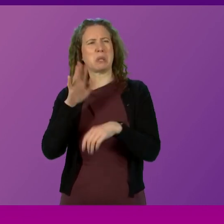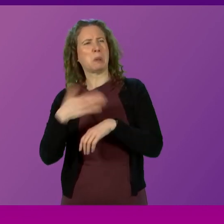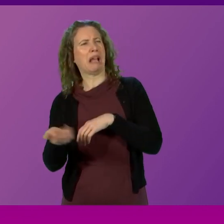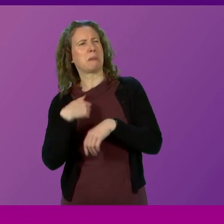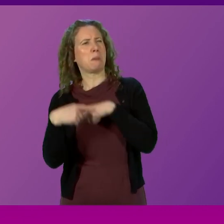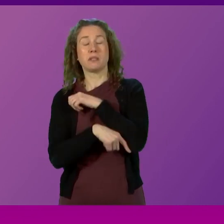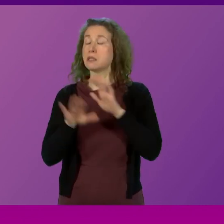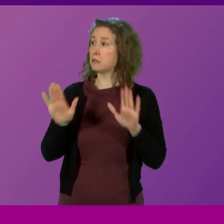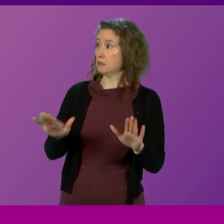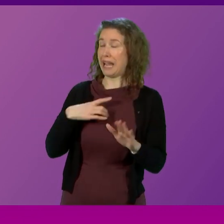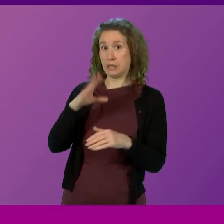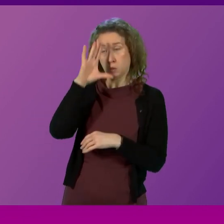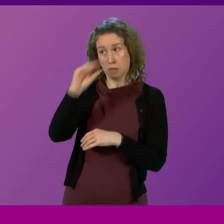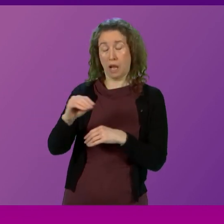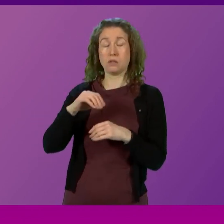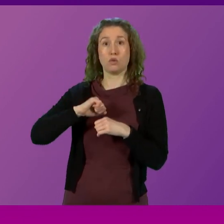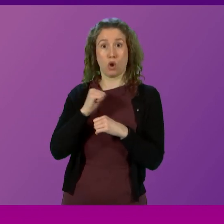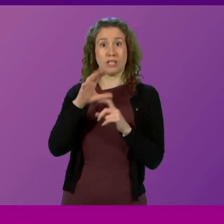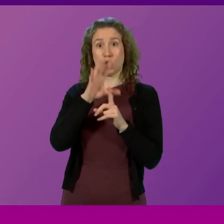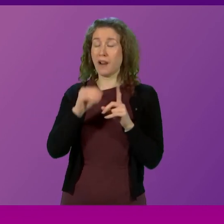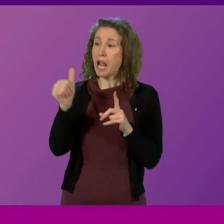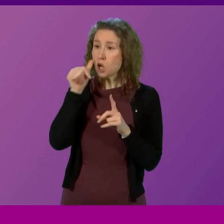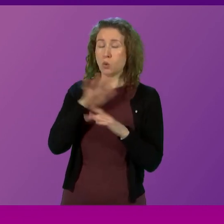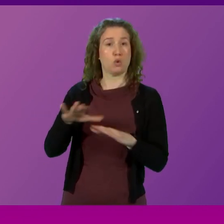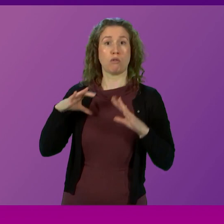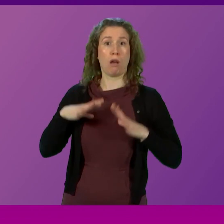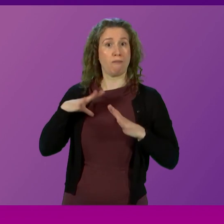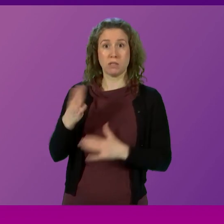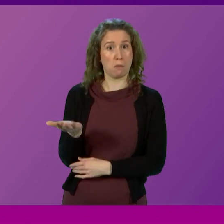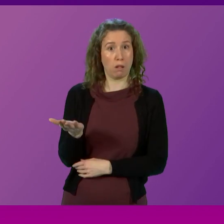I say to the Scottish Conservatives that, no matter how uncomfortable it makes them,